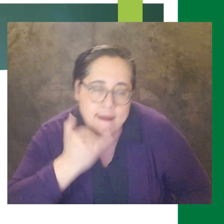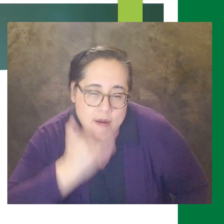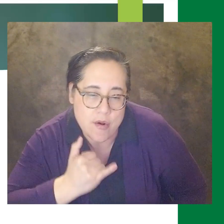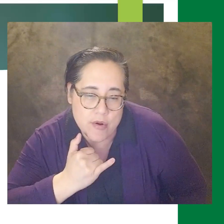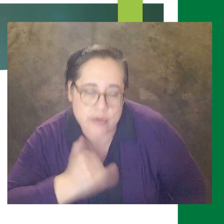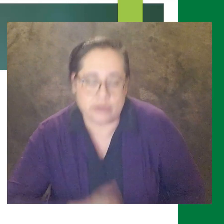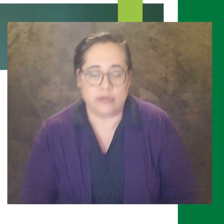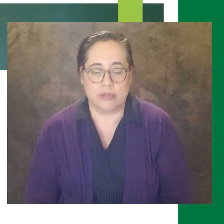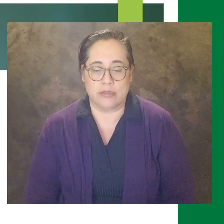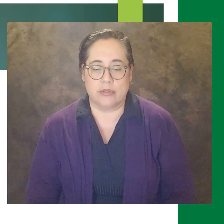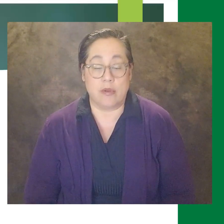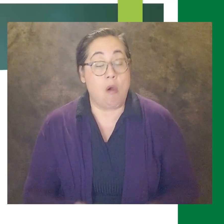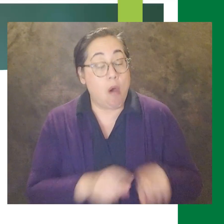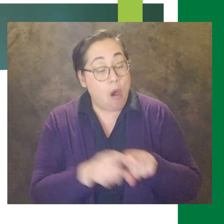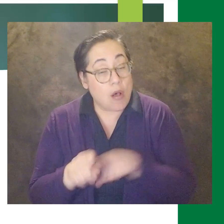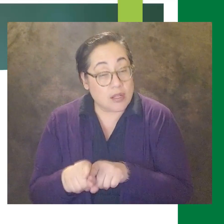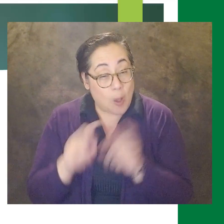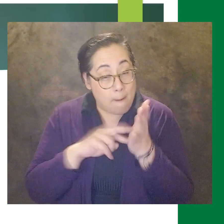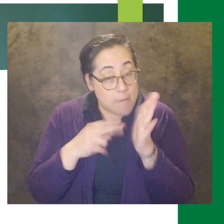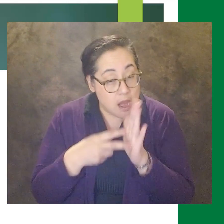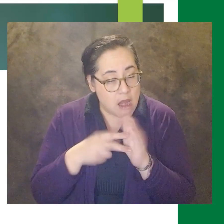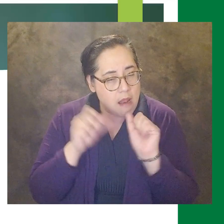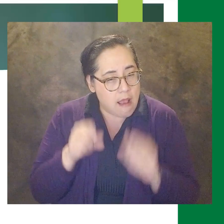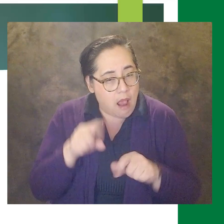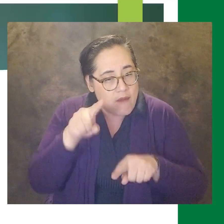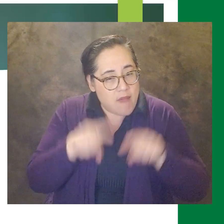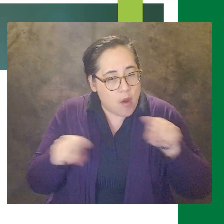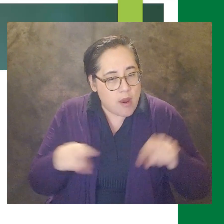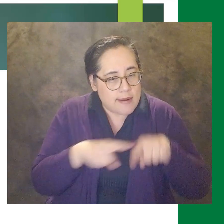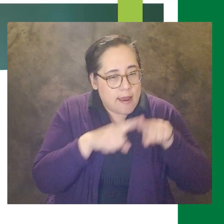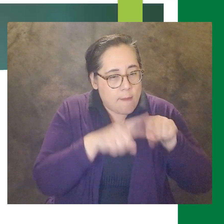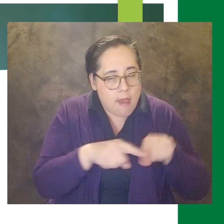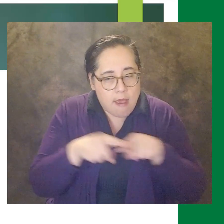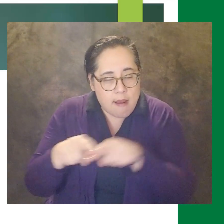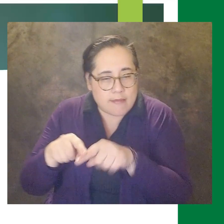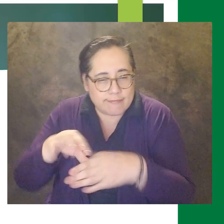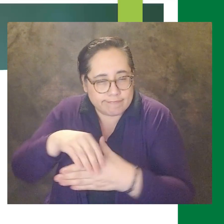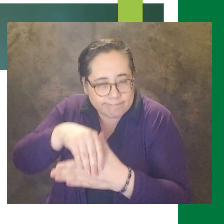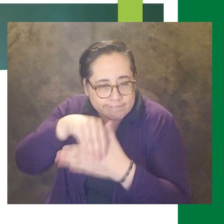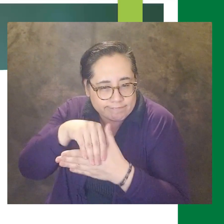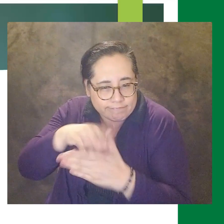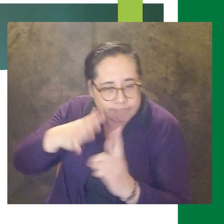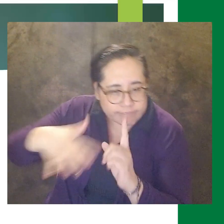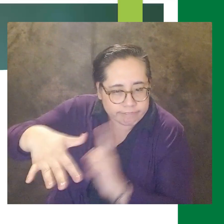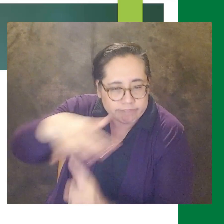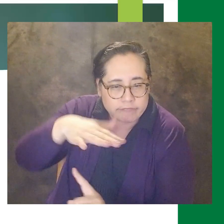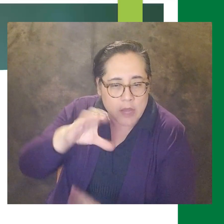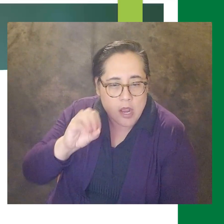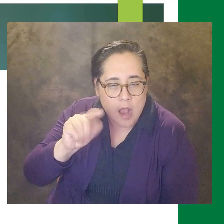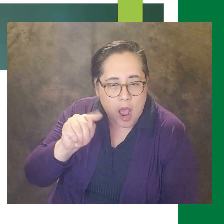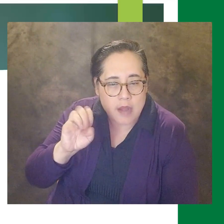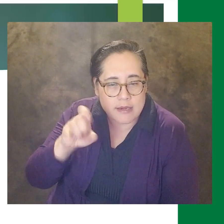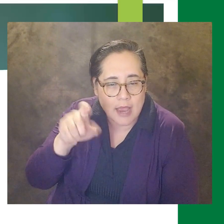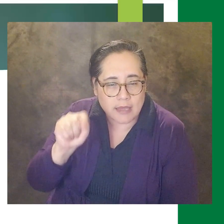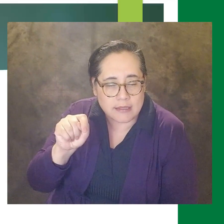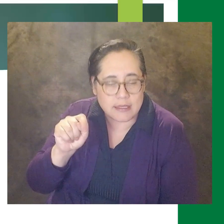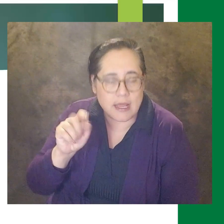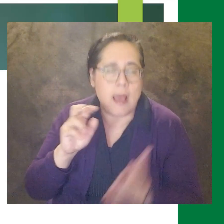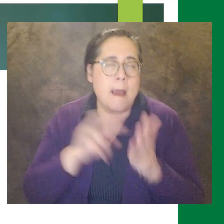And also the meaning can vary depending on the context. So it's not about knowing the words.